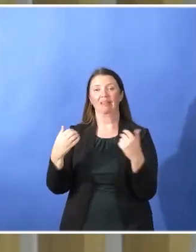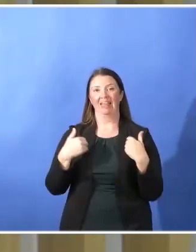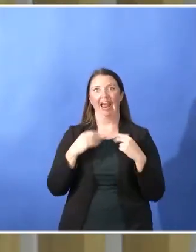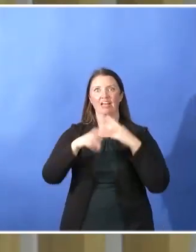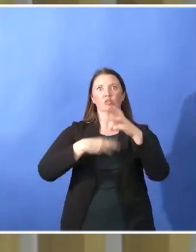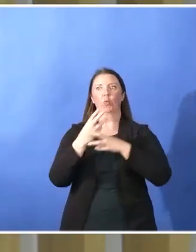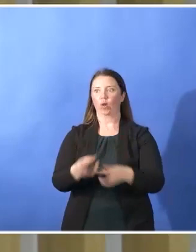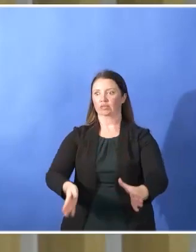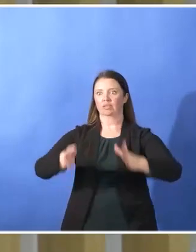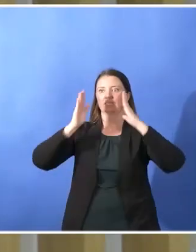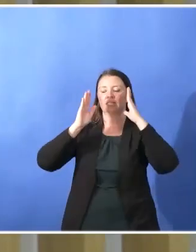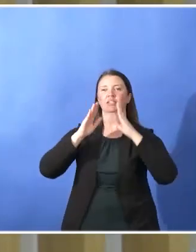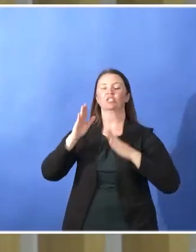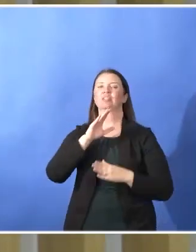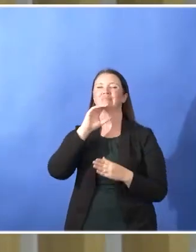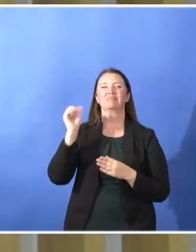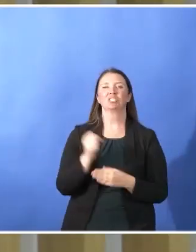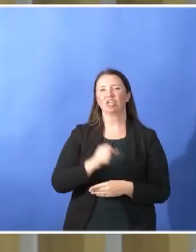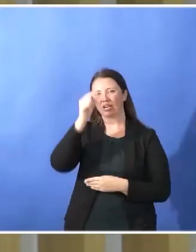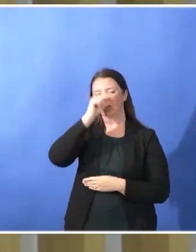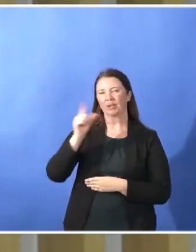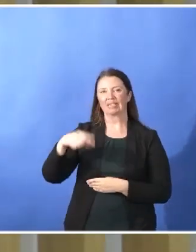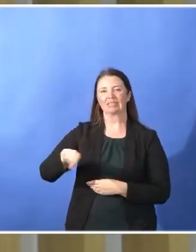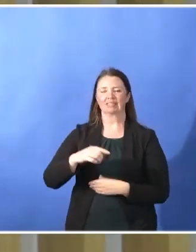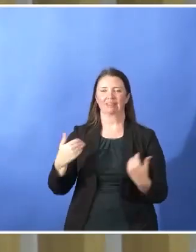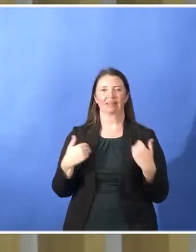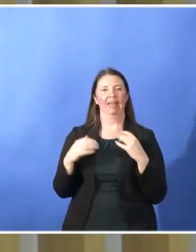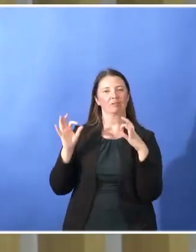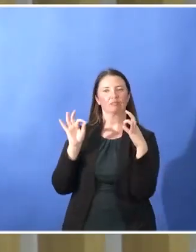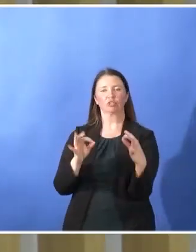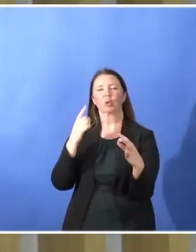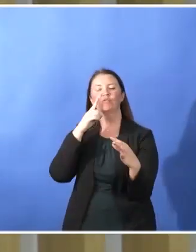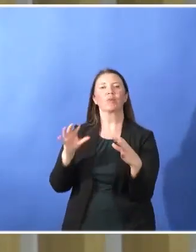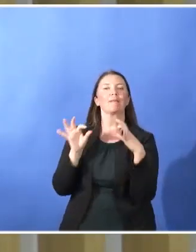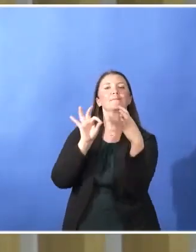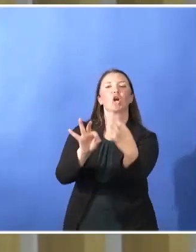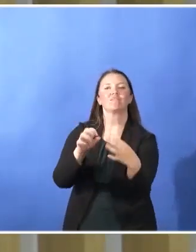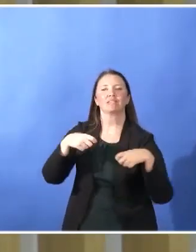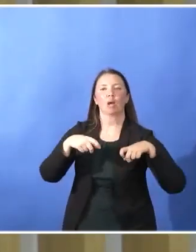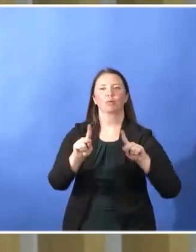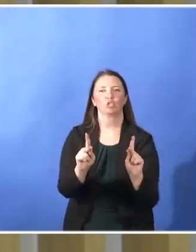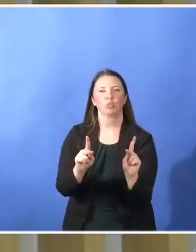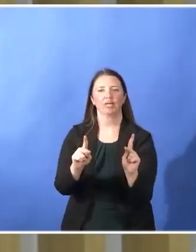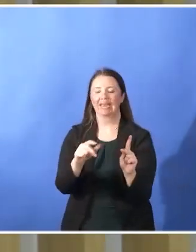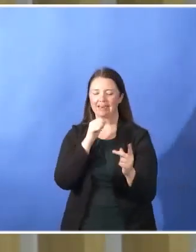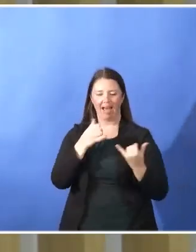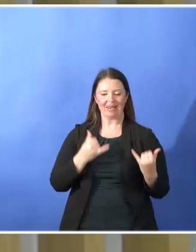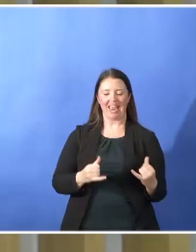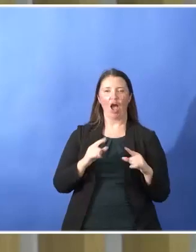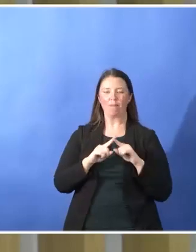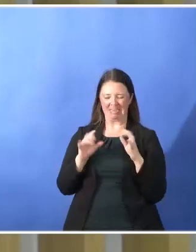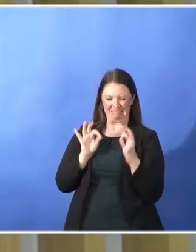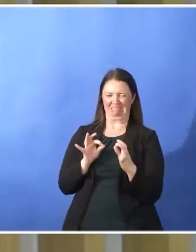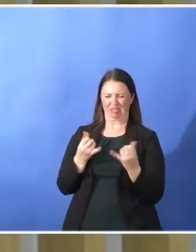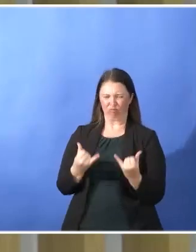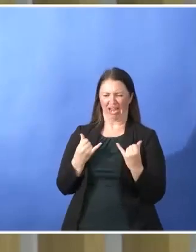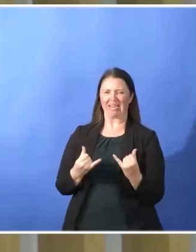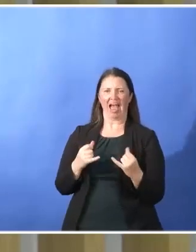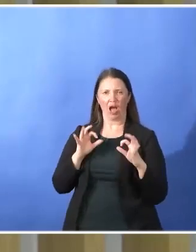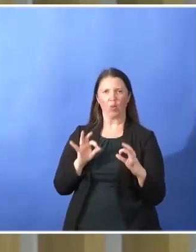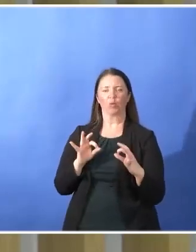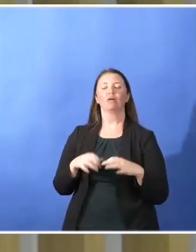THERE IS MORE WE CAN DO. RIGHT NOW IS THE RIGHT NOW.